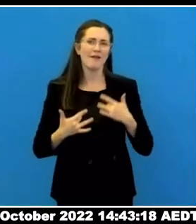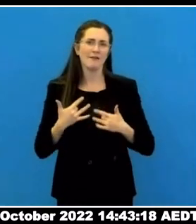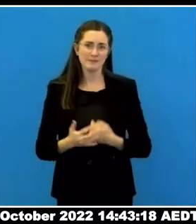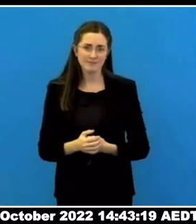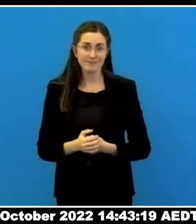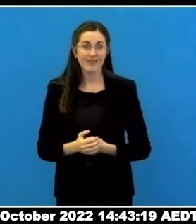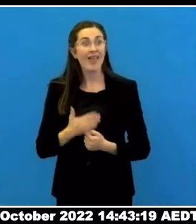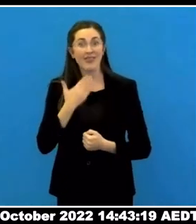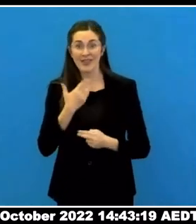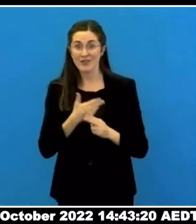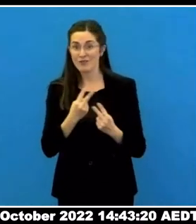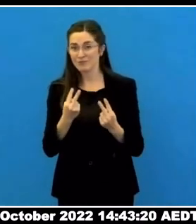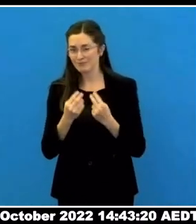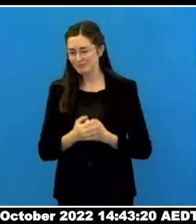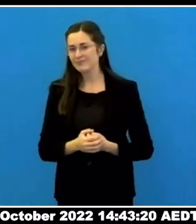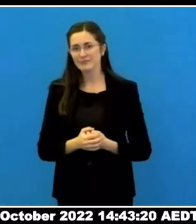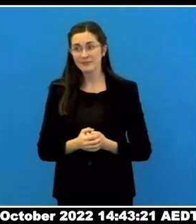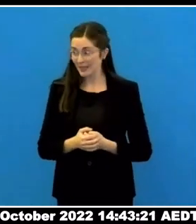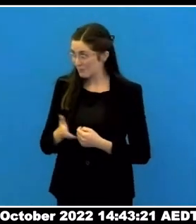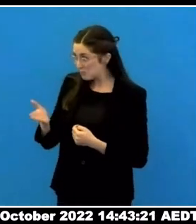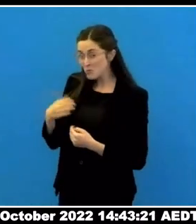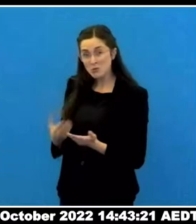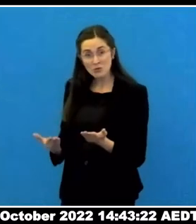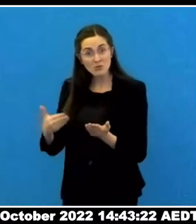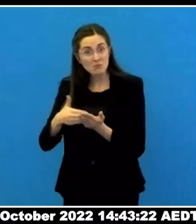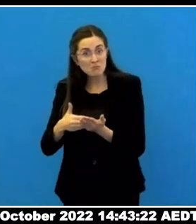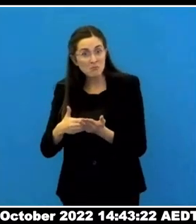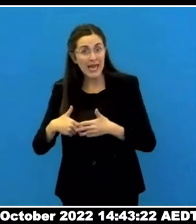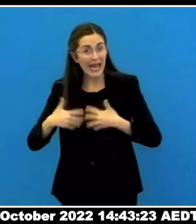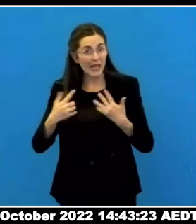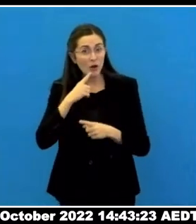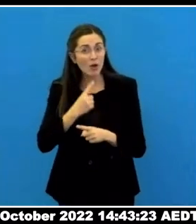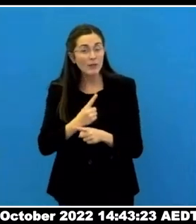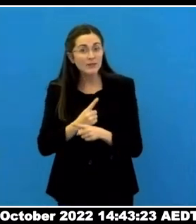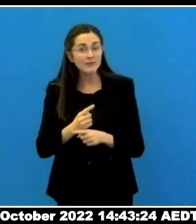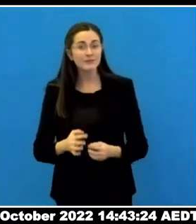Thank you for your statement. Is there anything else that you wanted to tell the Commissioners?